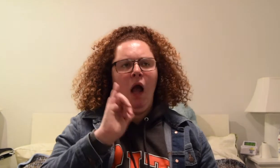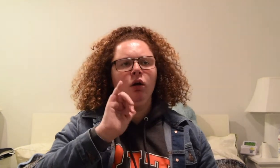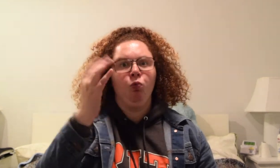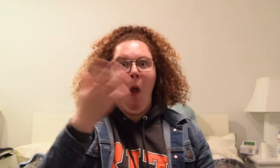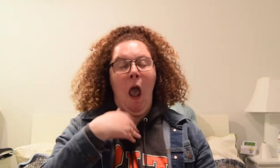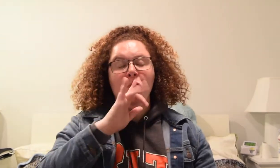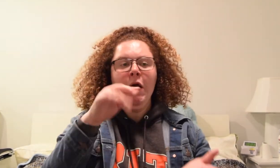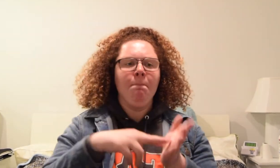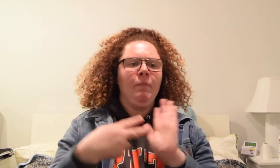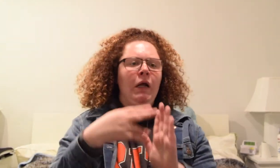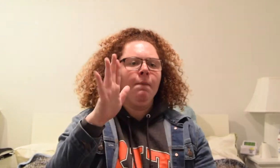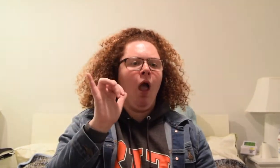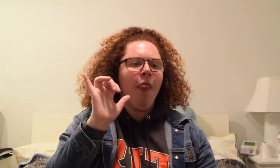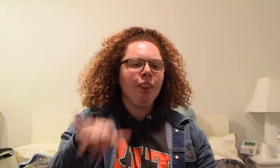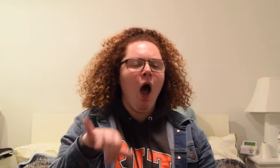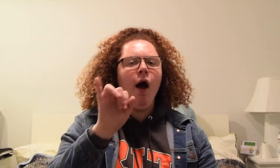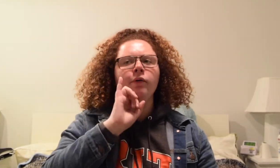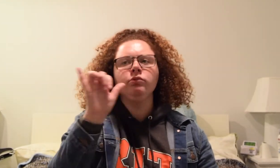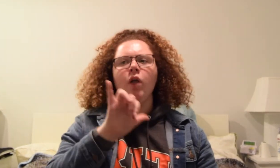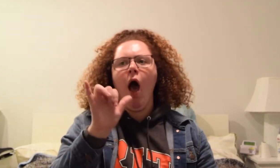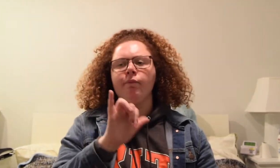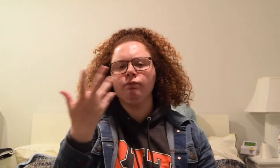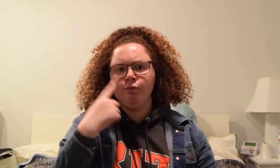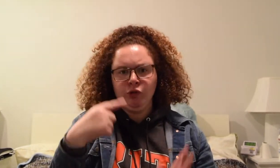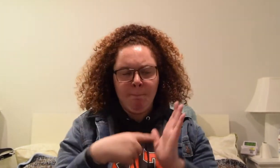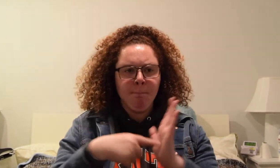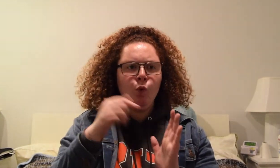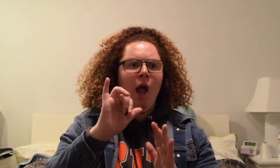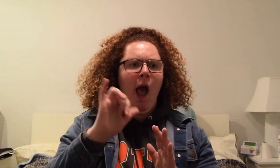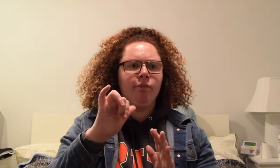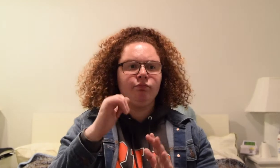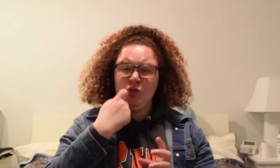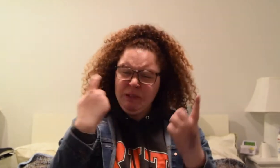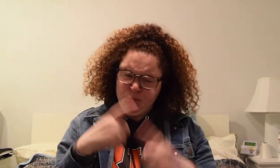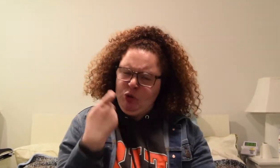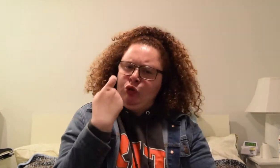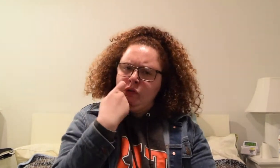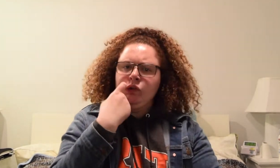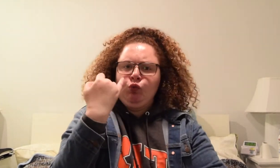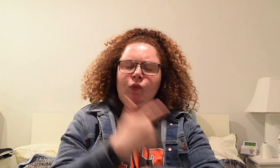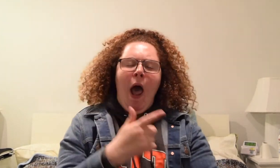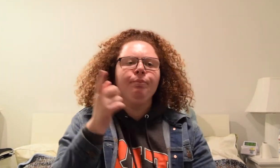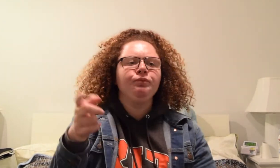Like what I really mean by that for example, it just happened today